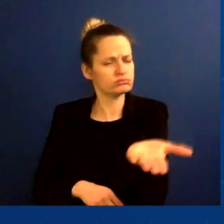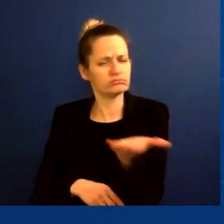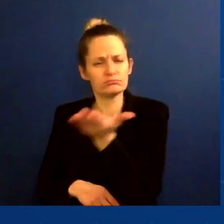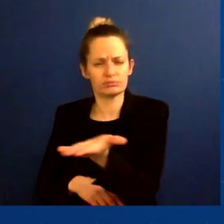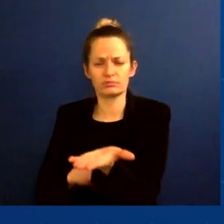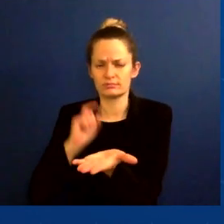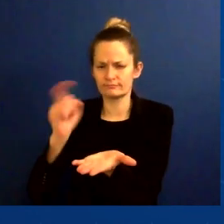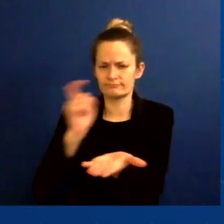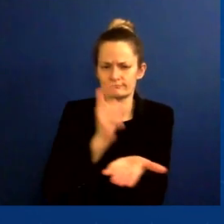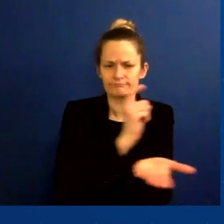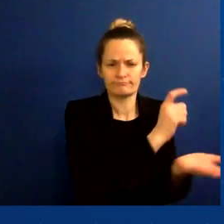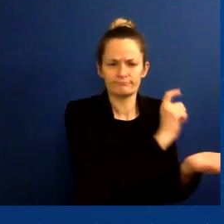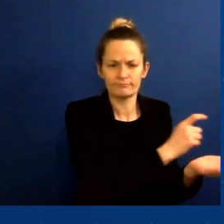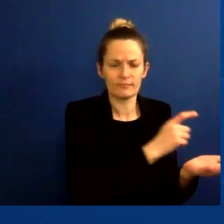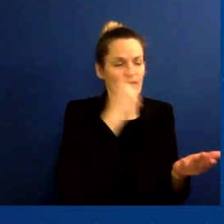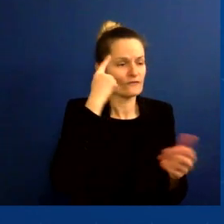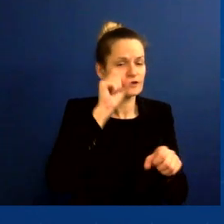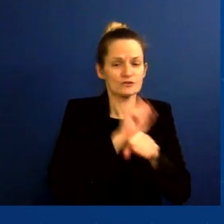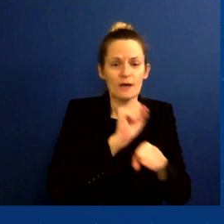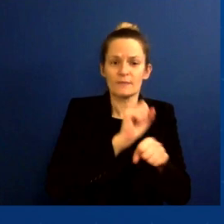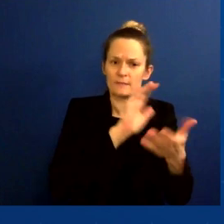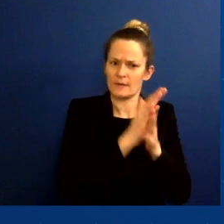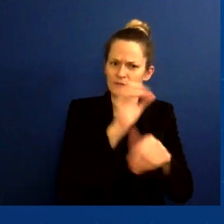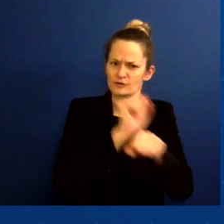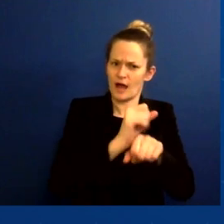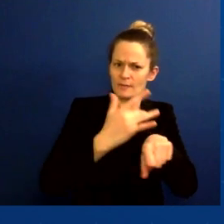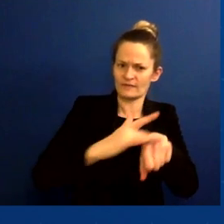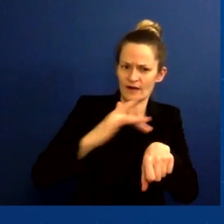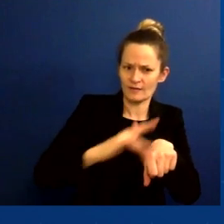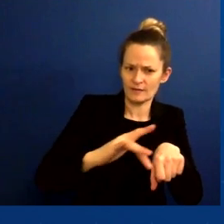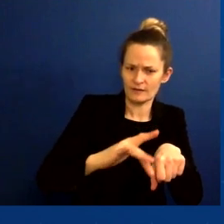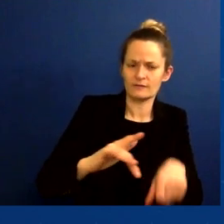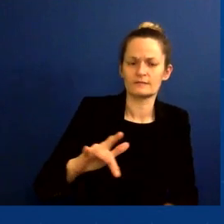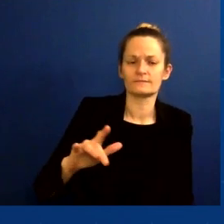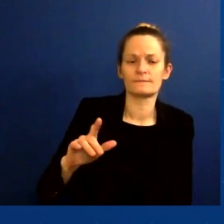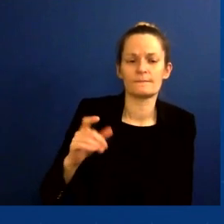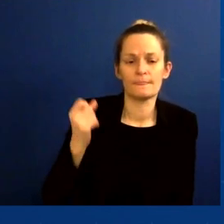is unless the product that I'm purchasing for the American people